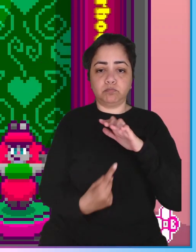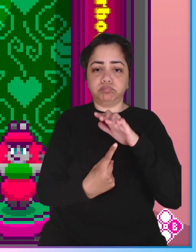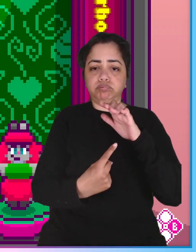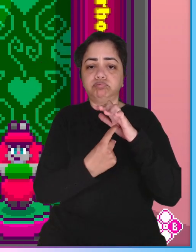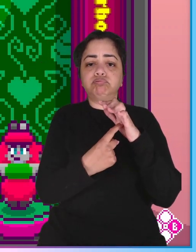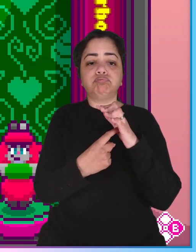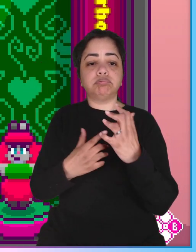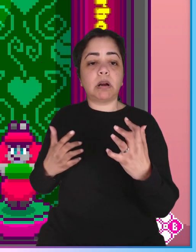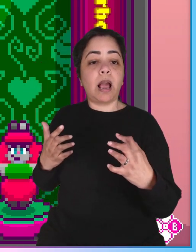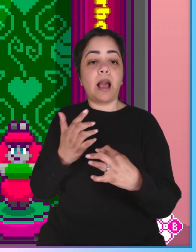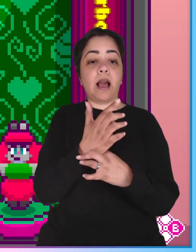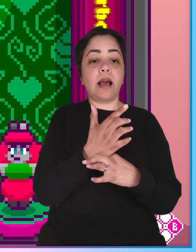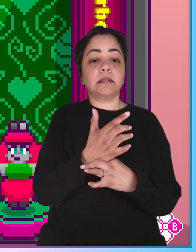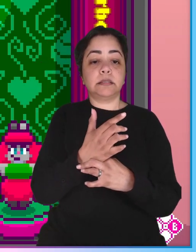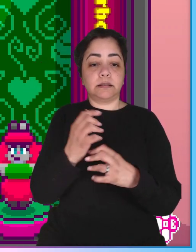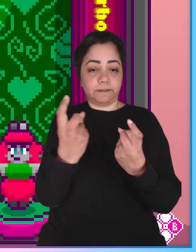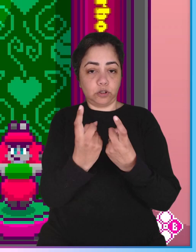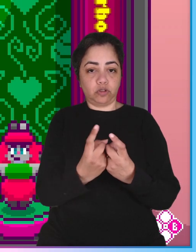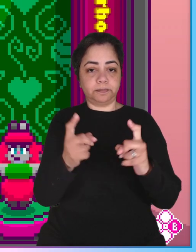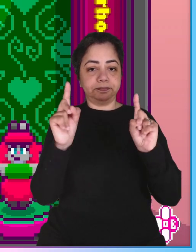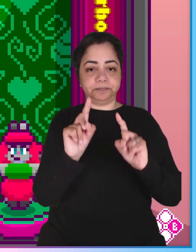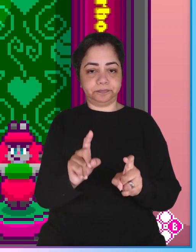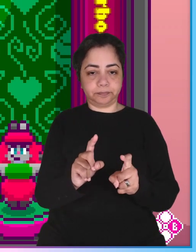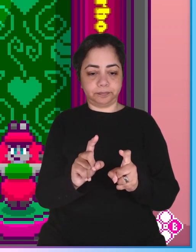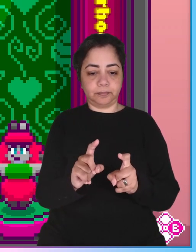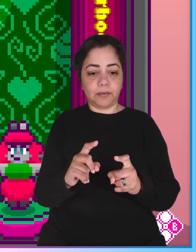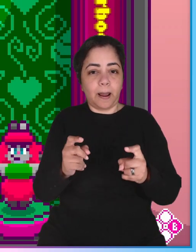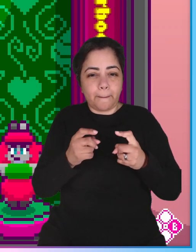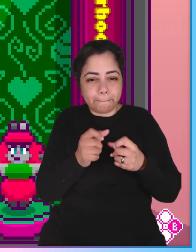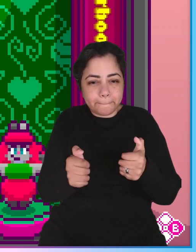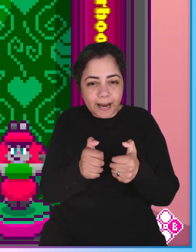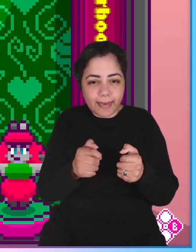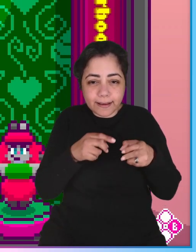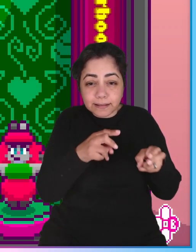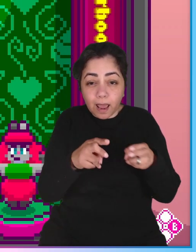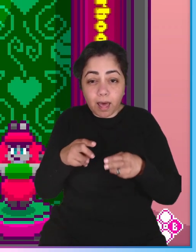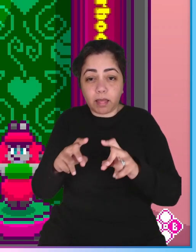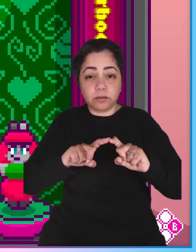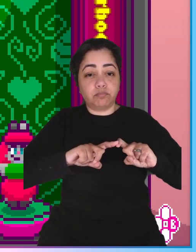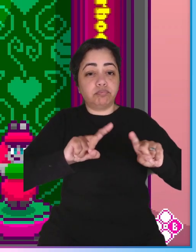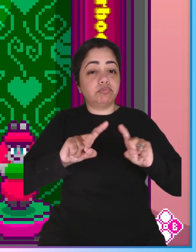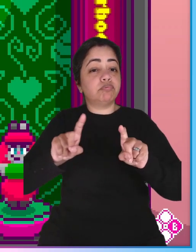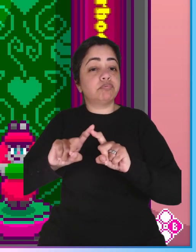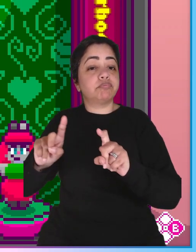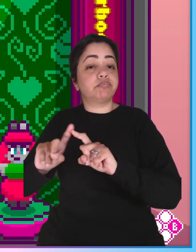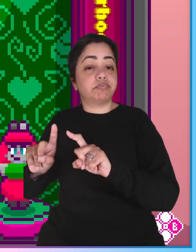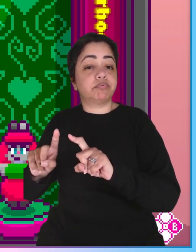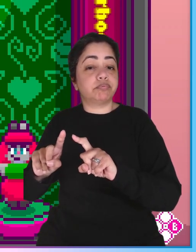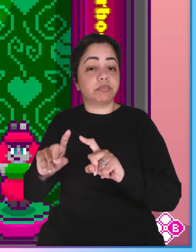And if a player wants a challenge planning out their moves carefully to make or avoid specific matches, there’s Puzzle Bunny.